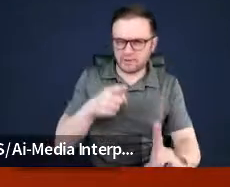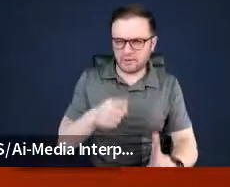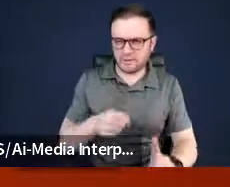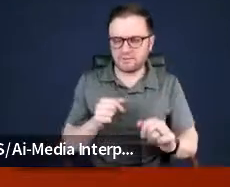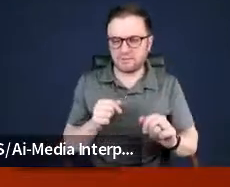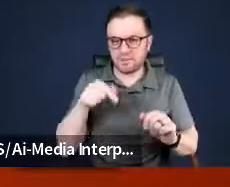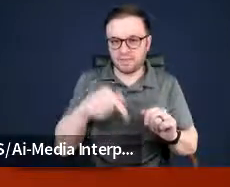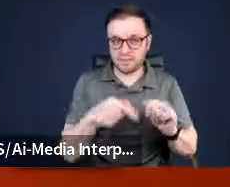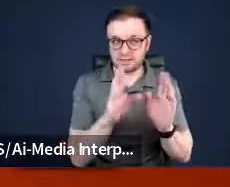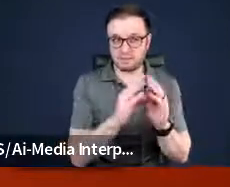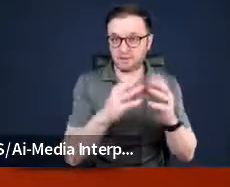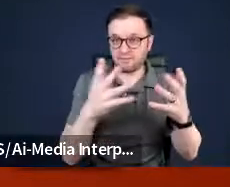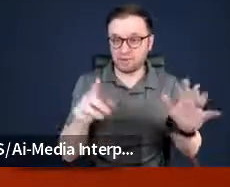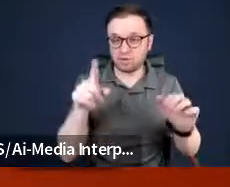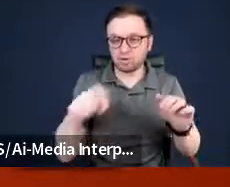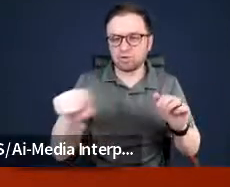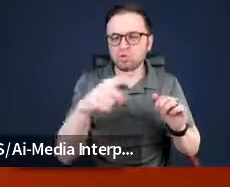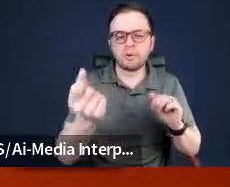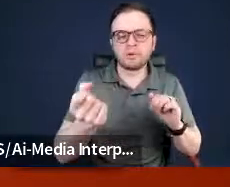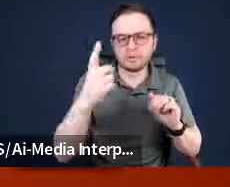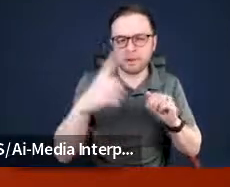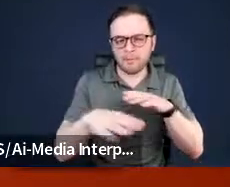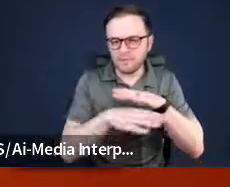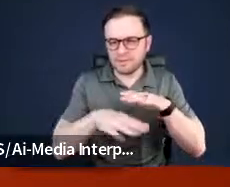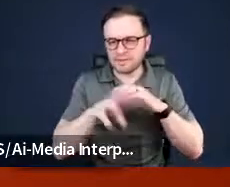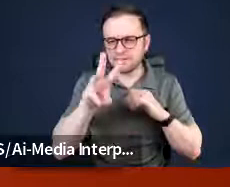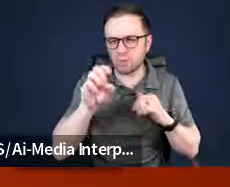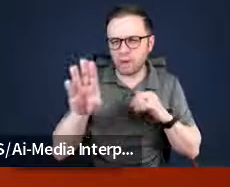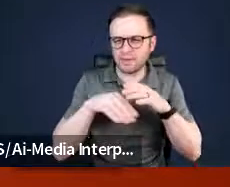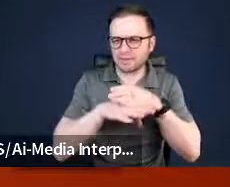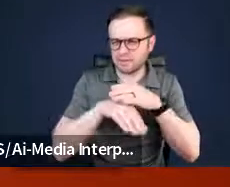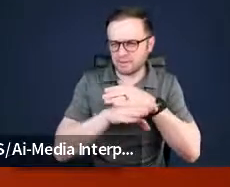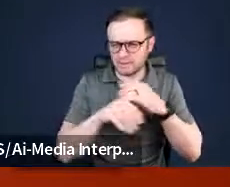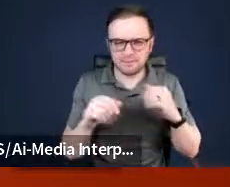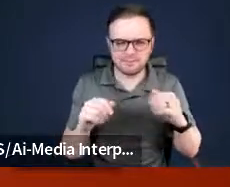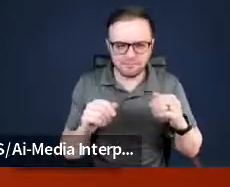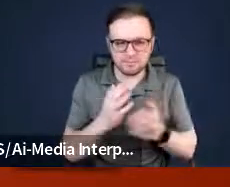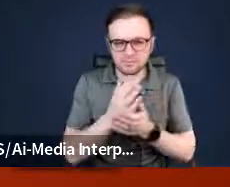It's my pleasure, appreciate it. Just start with learning objectives, by the end of the session